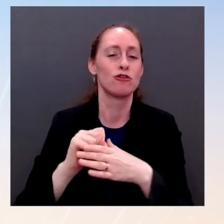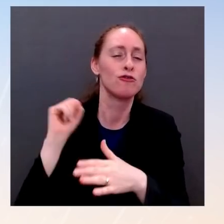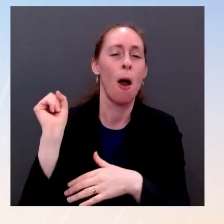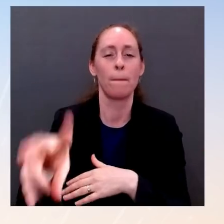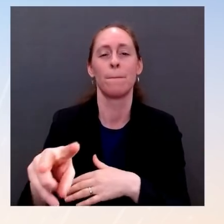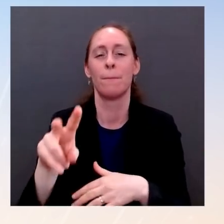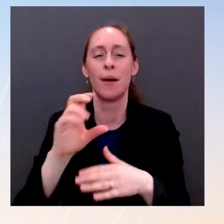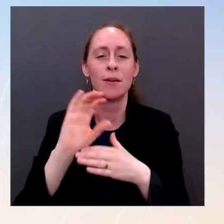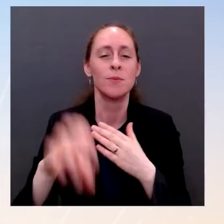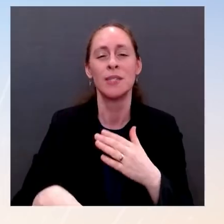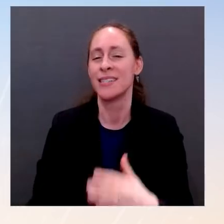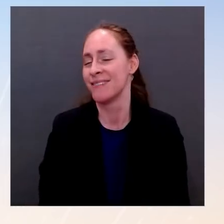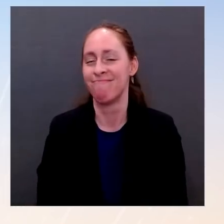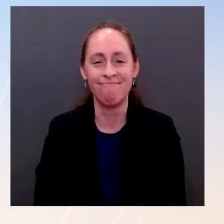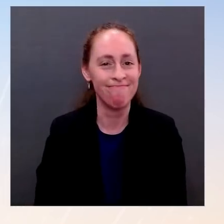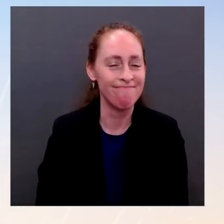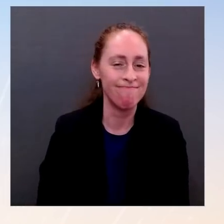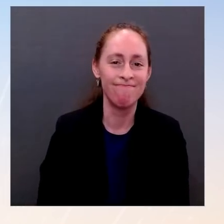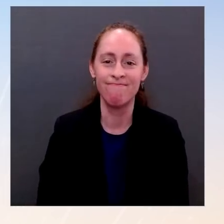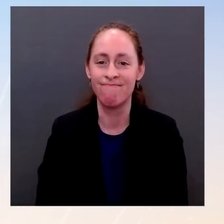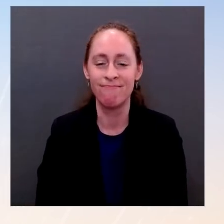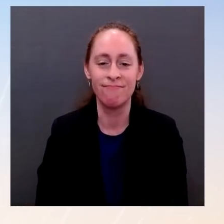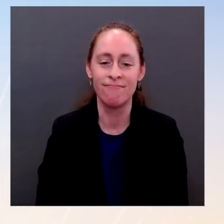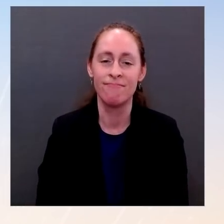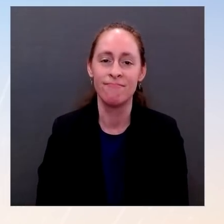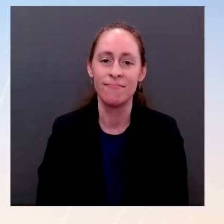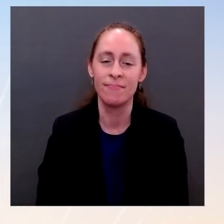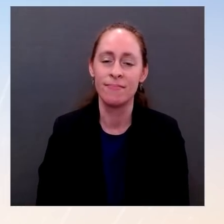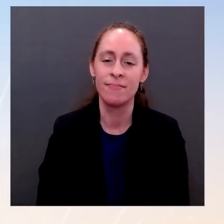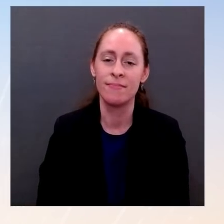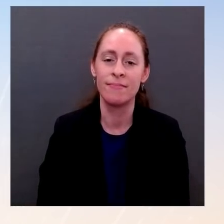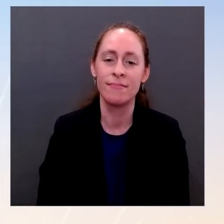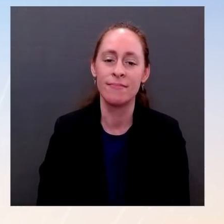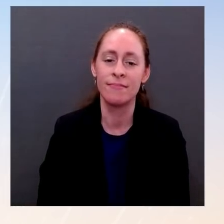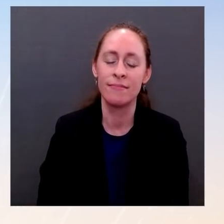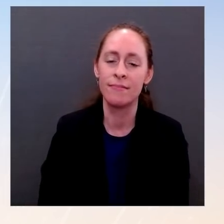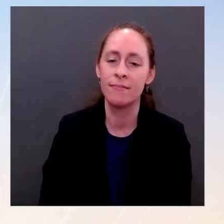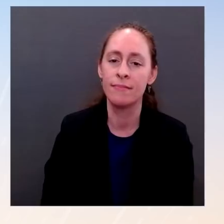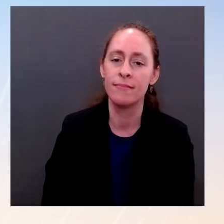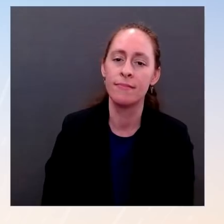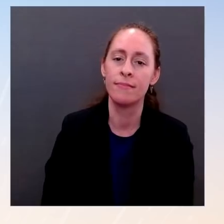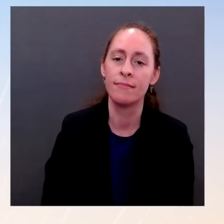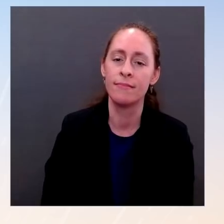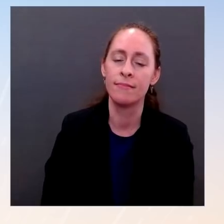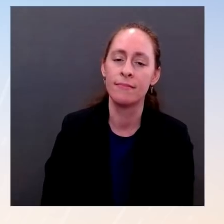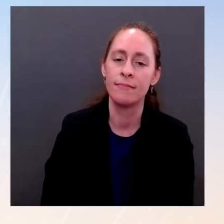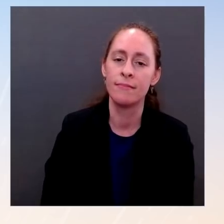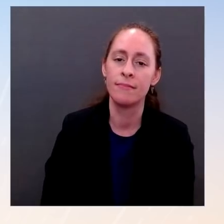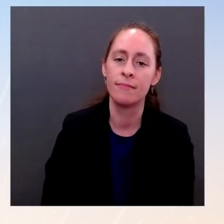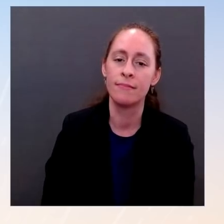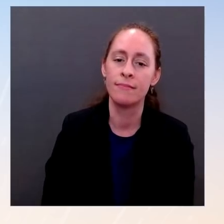On the attempted murder of a Louisville mayoral candidate, the man who was charged with this was released on bail